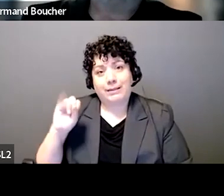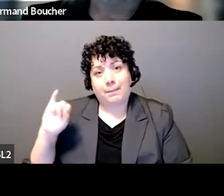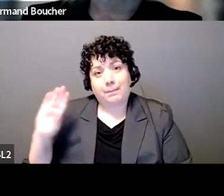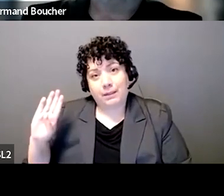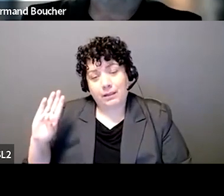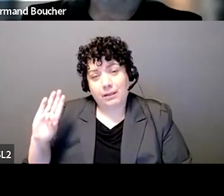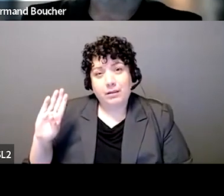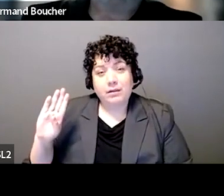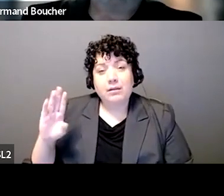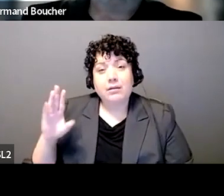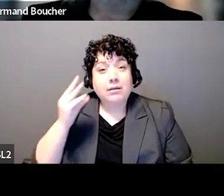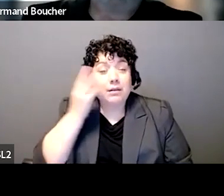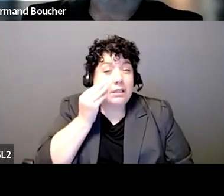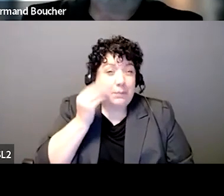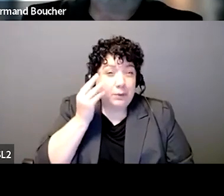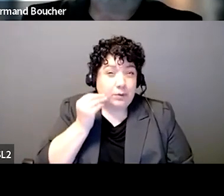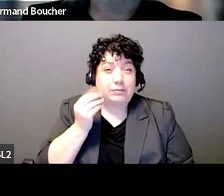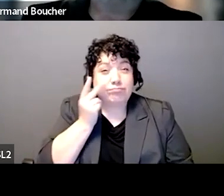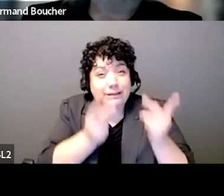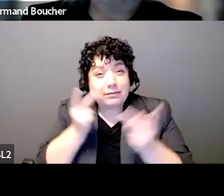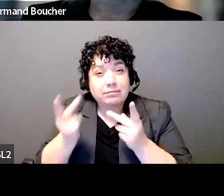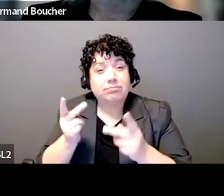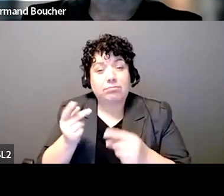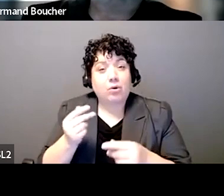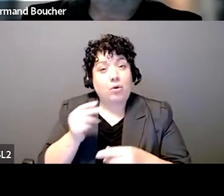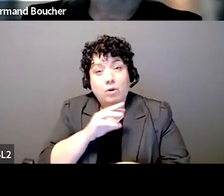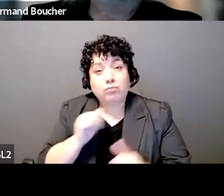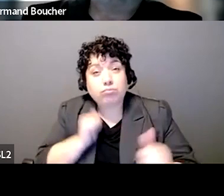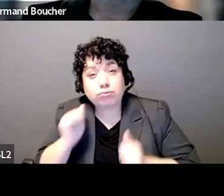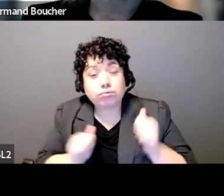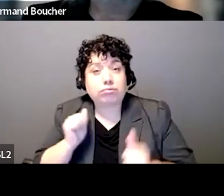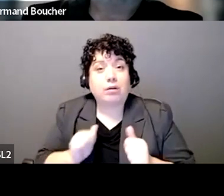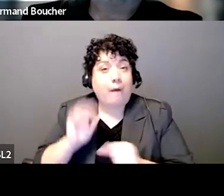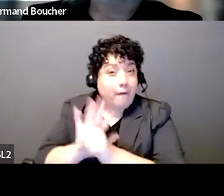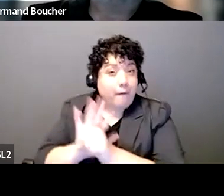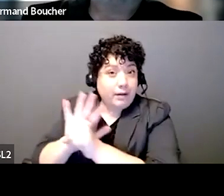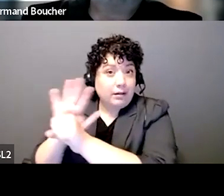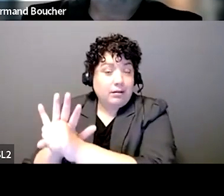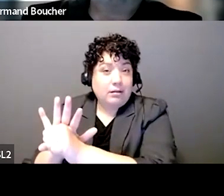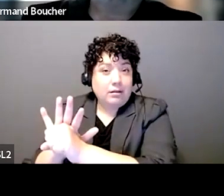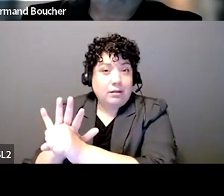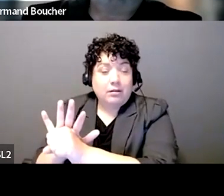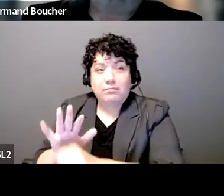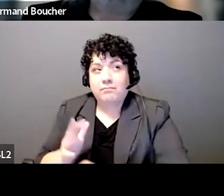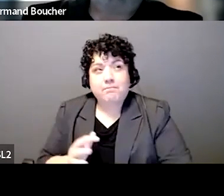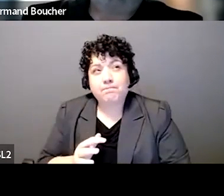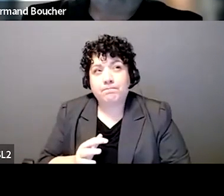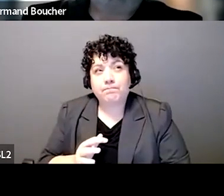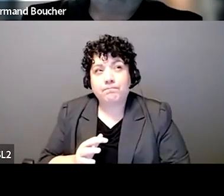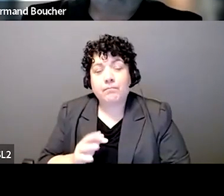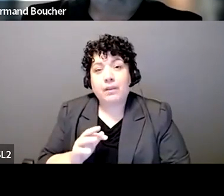you know our experience is that as advocates there's rarely an opportunity to really engage